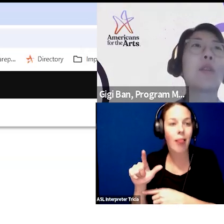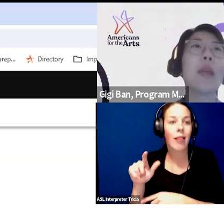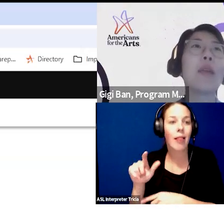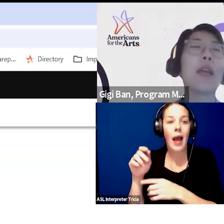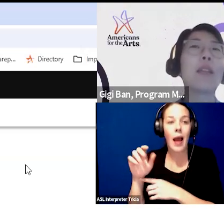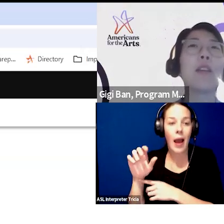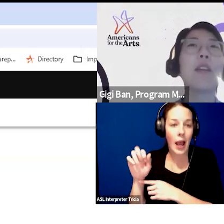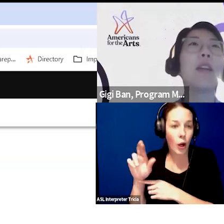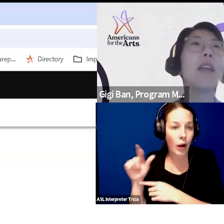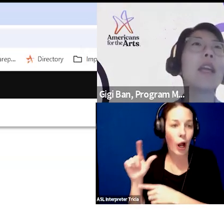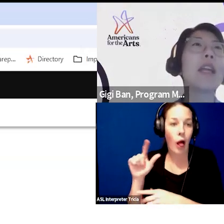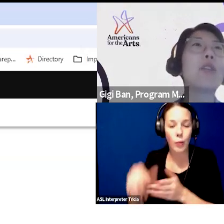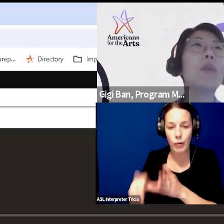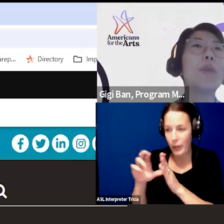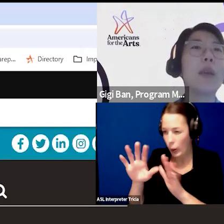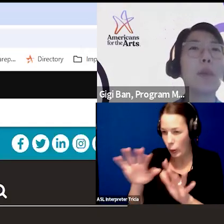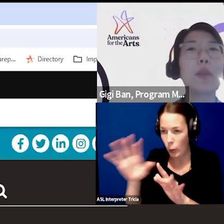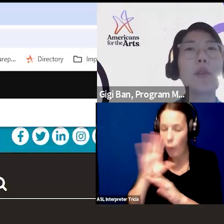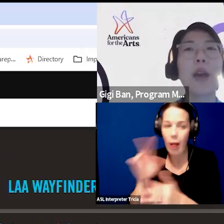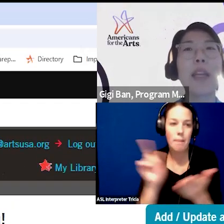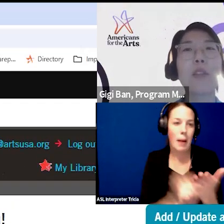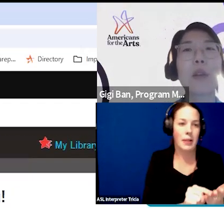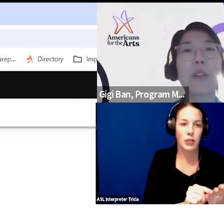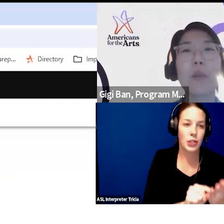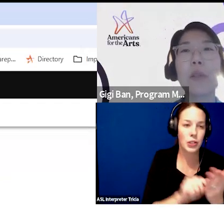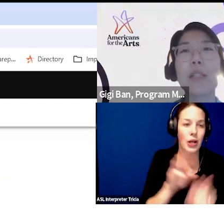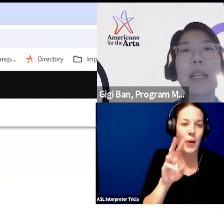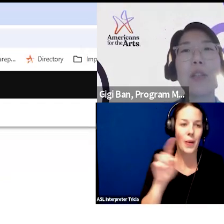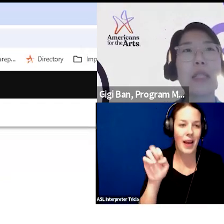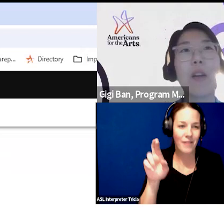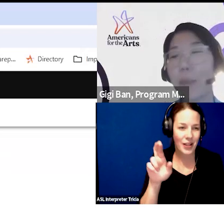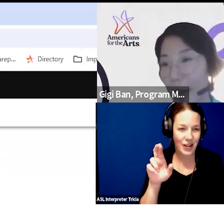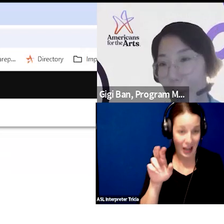on the Wayfinder, and you will be able to find your local arts agency on the map.